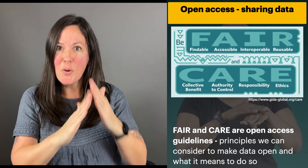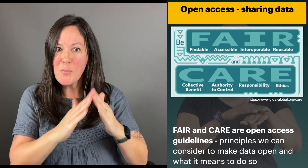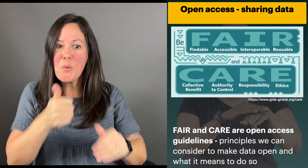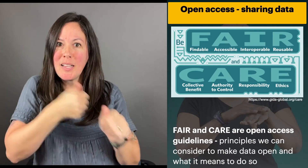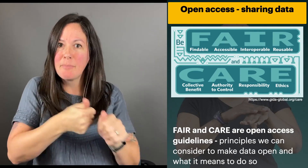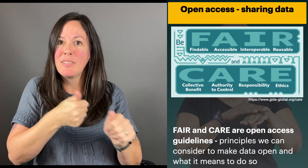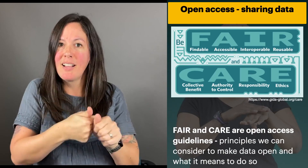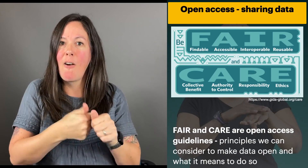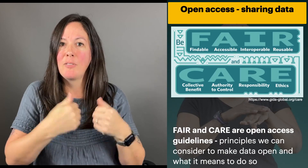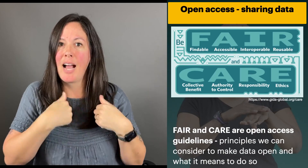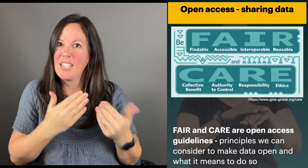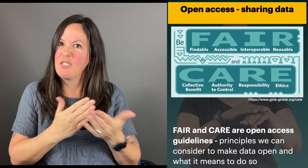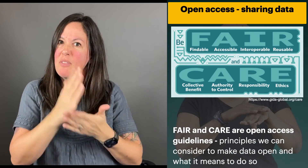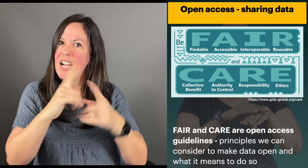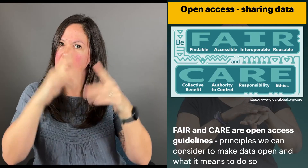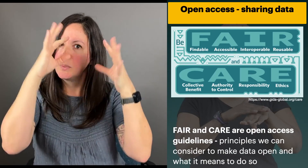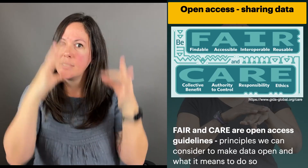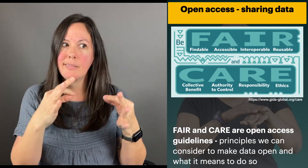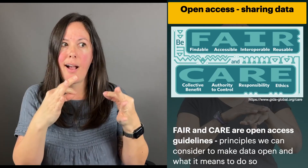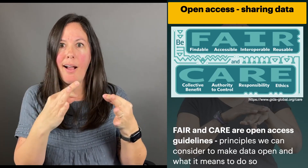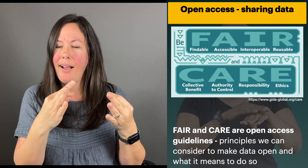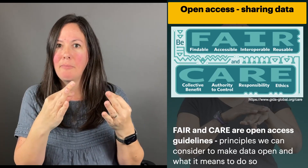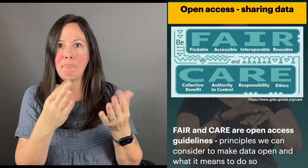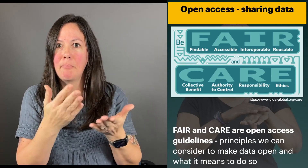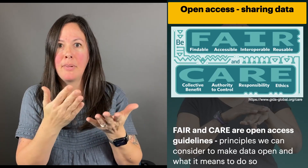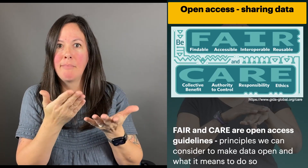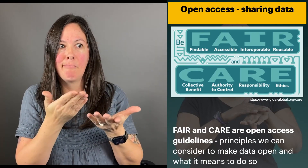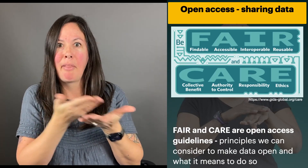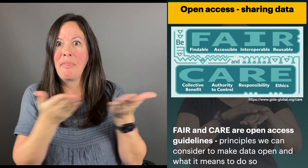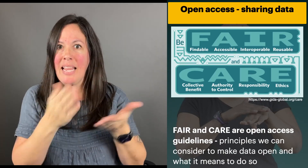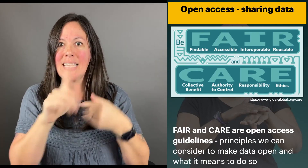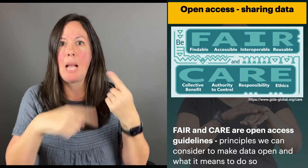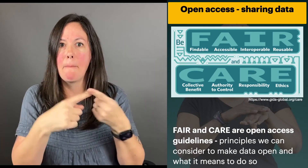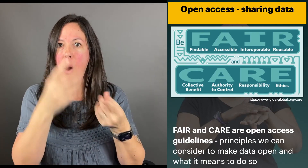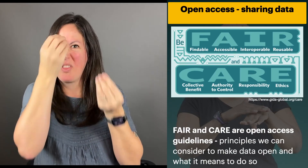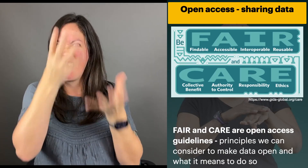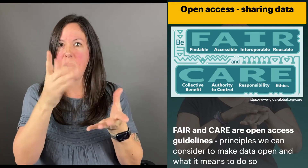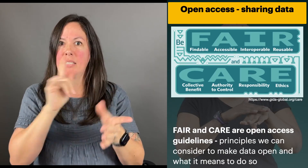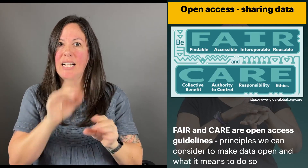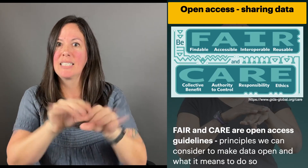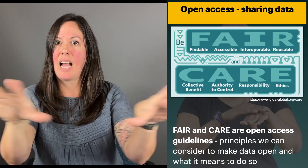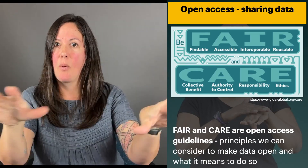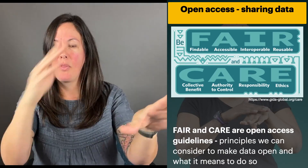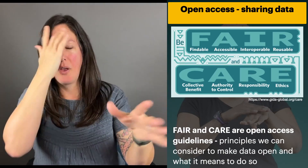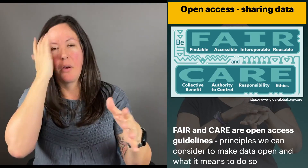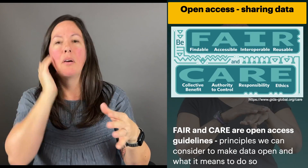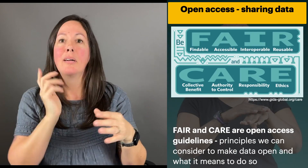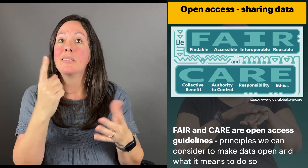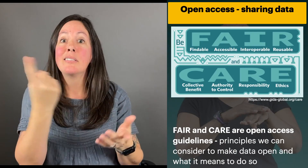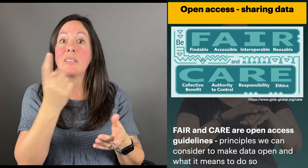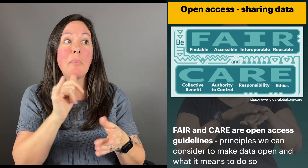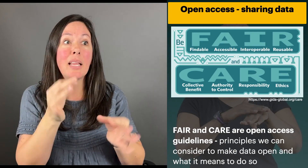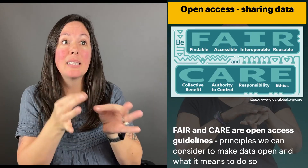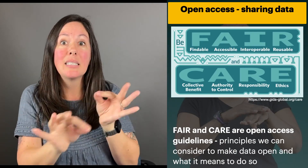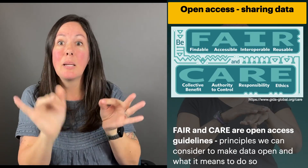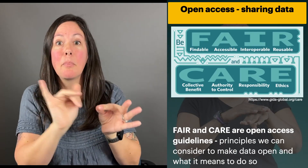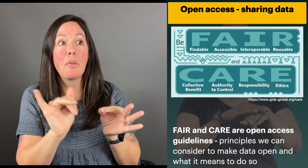the group whose data is being shared a for authority to control meaning that the group sharing the data